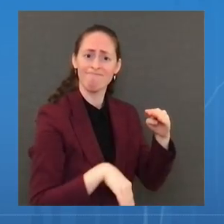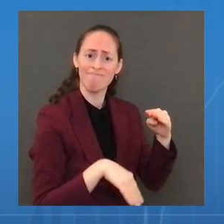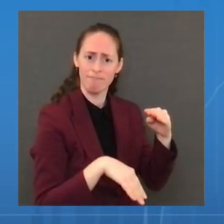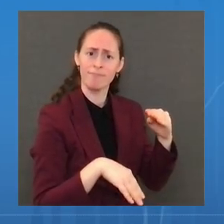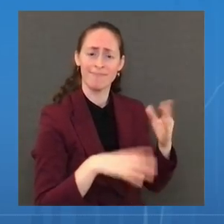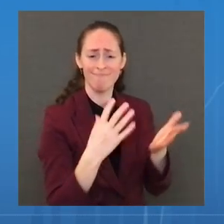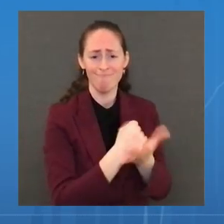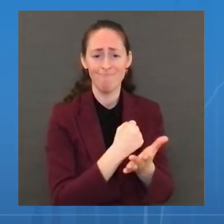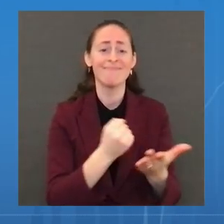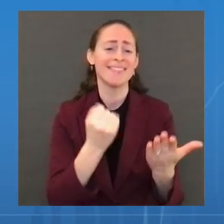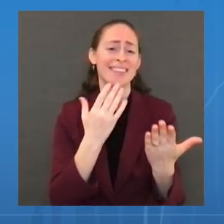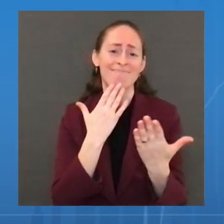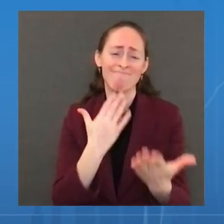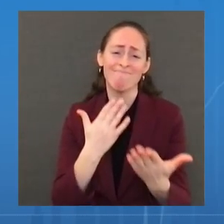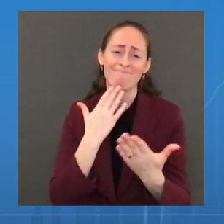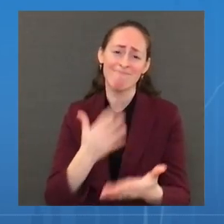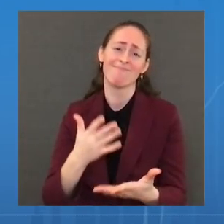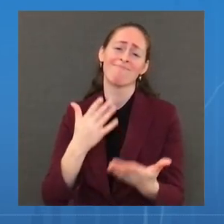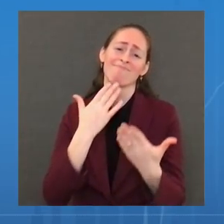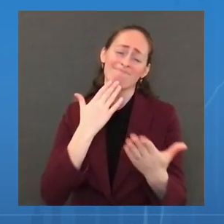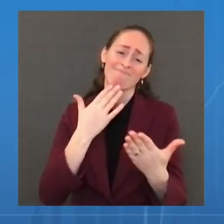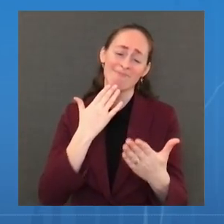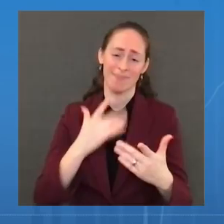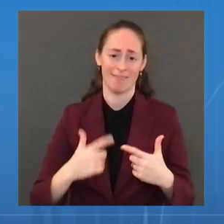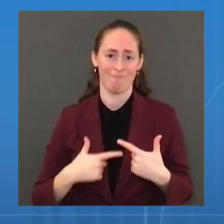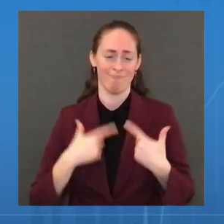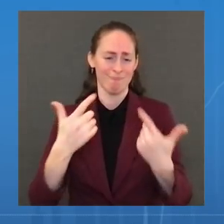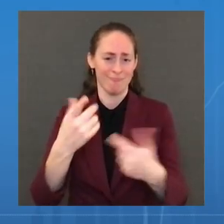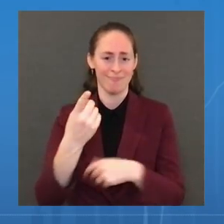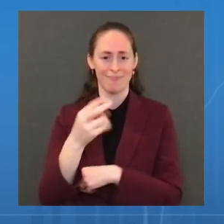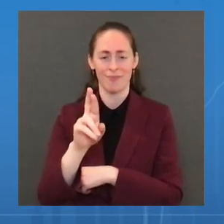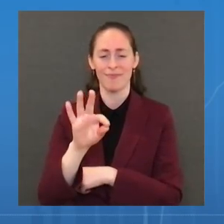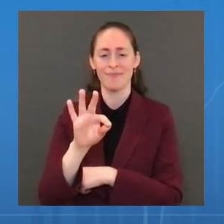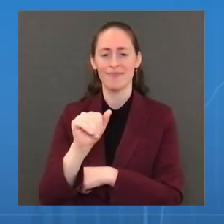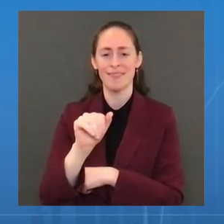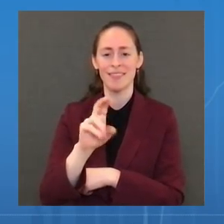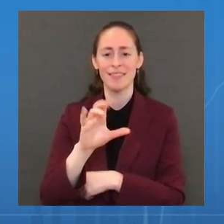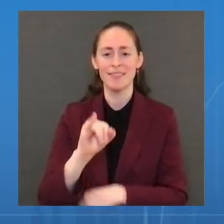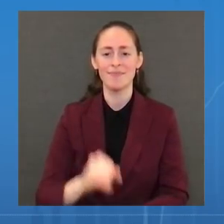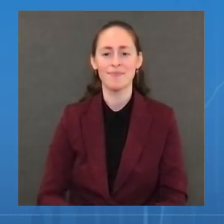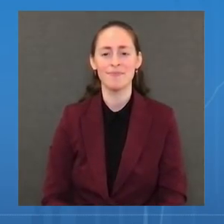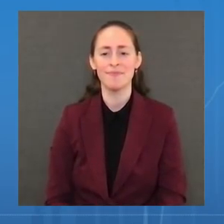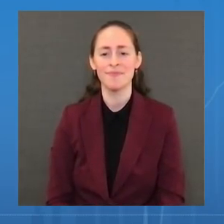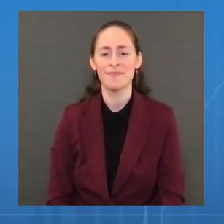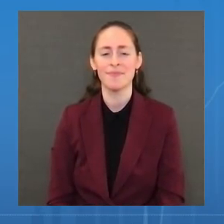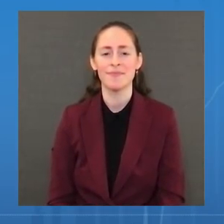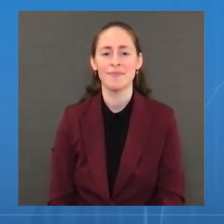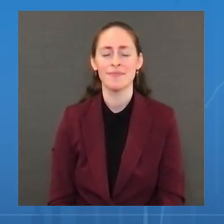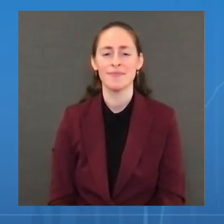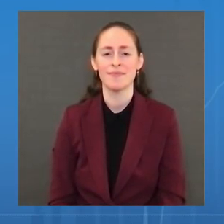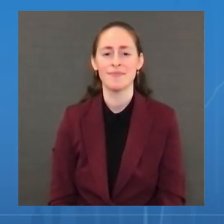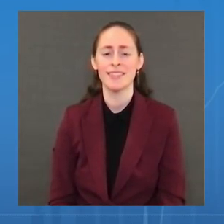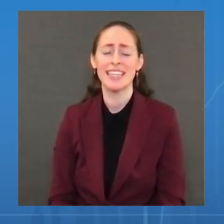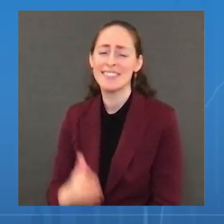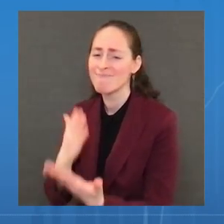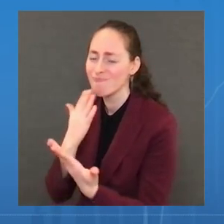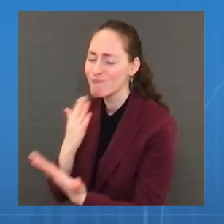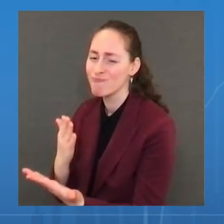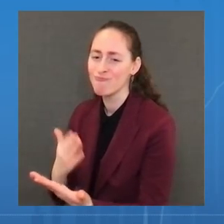And I'll now turn things over to Dr. Fauci. Dr. Fauci: Thank you very much, Dr. Walensky. If I could have the first slide.